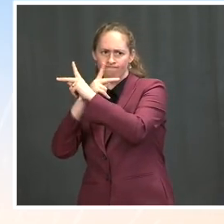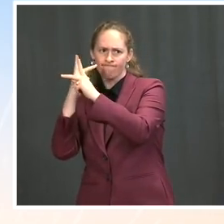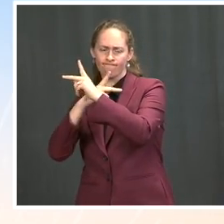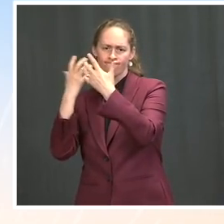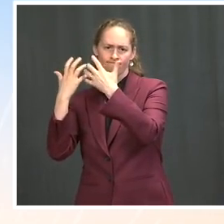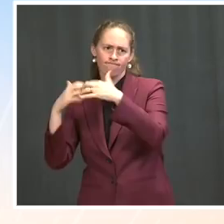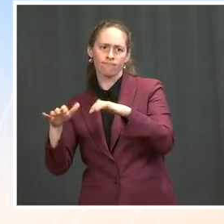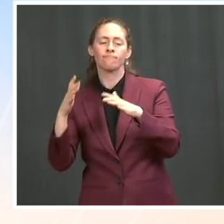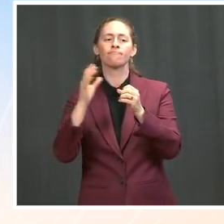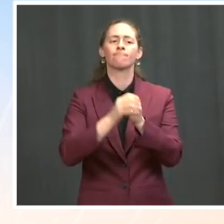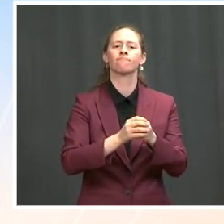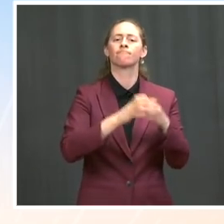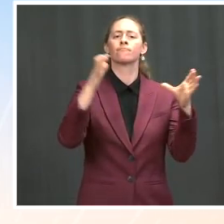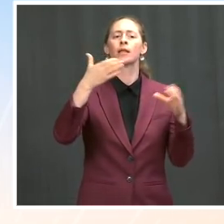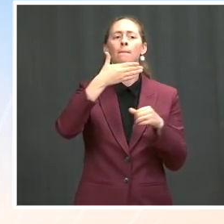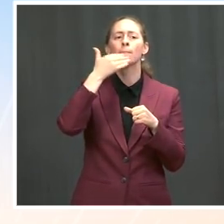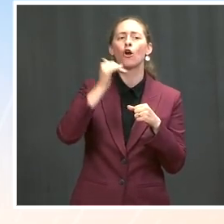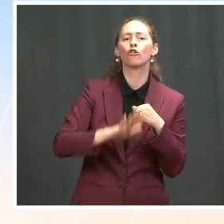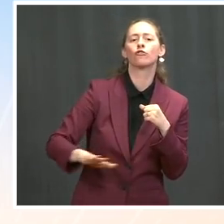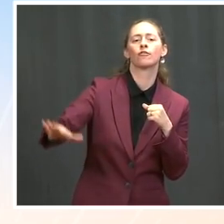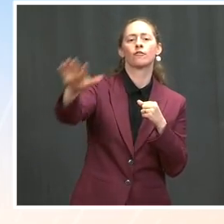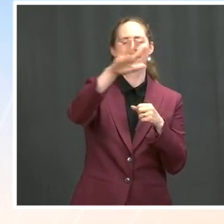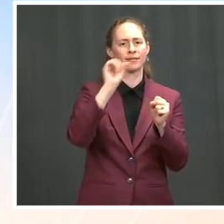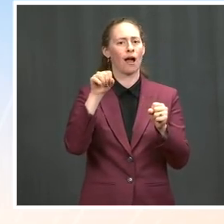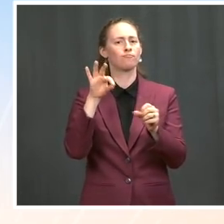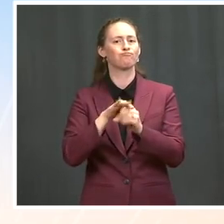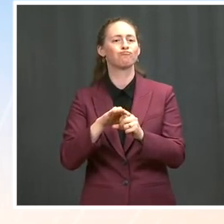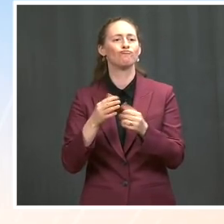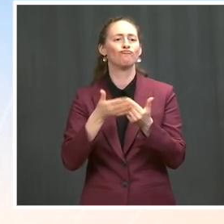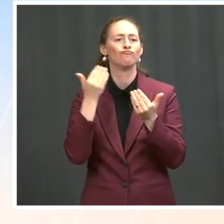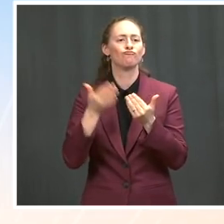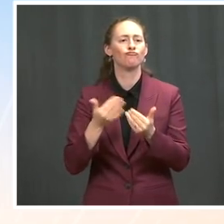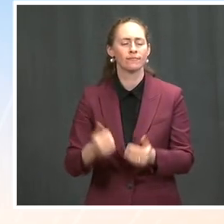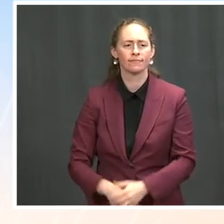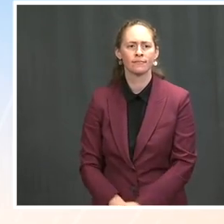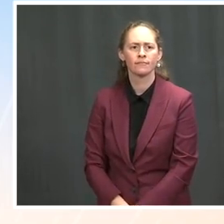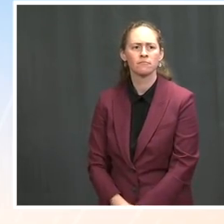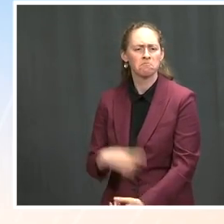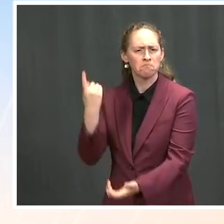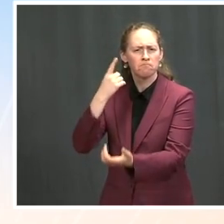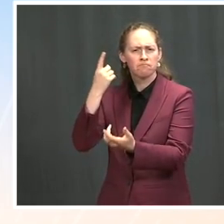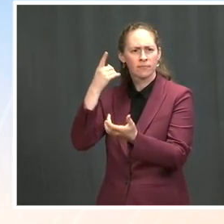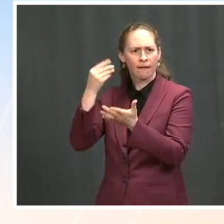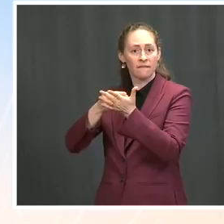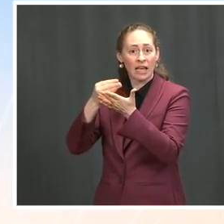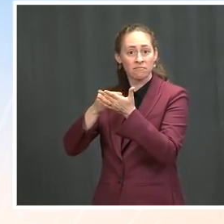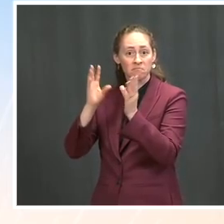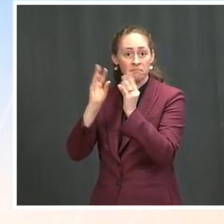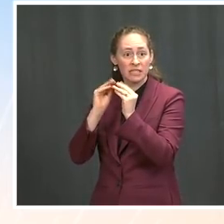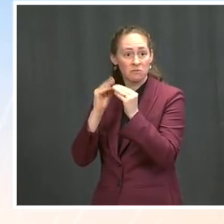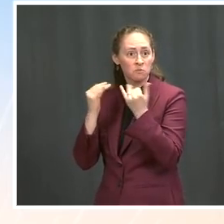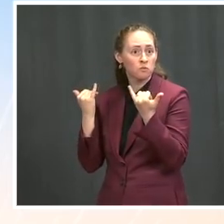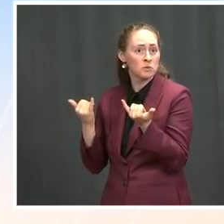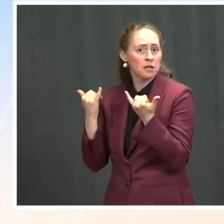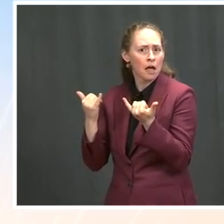just on the financial regulation meeting -- Ms. Psaki: Yeah. The Press: -- that's happening in the Oval Office today. There were a number of issues that I didn't see on, kind of, your readout